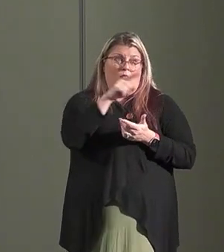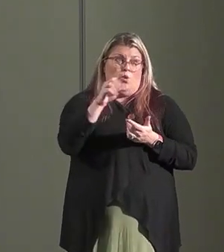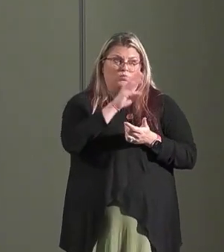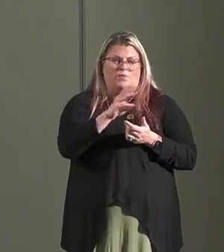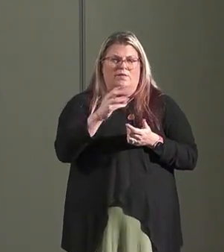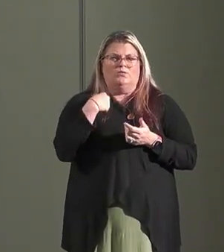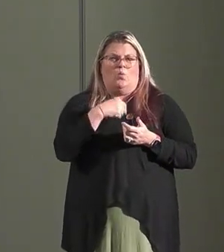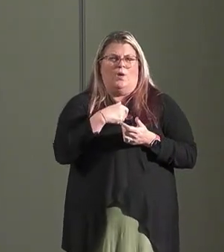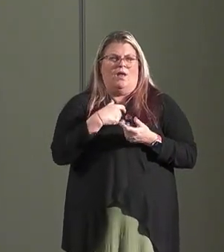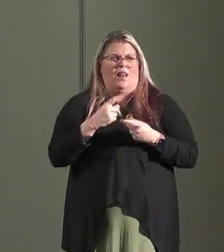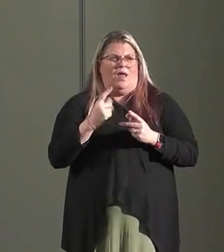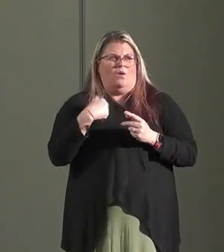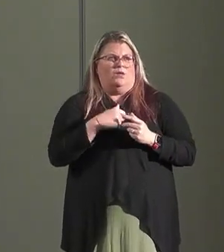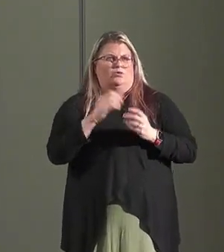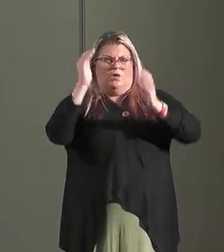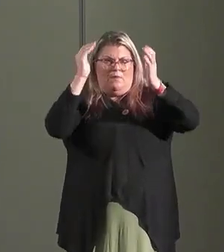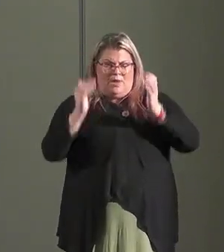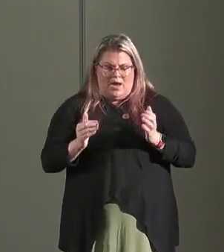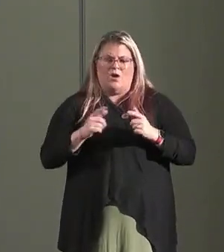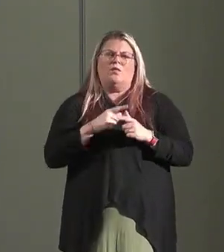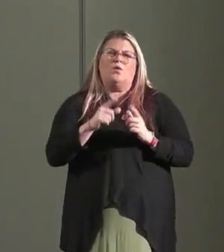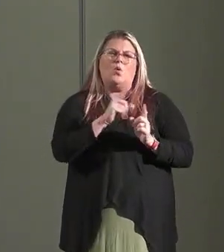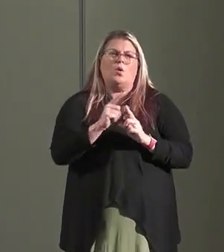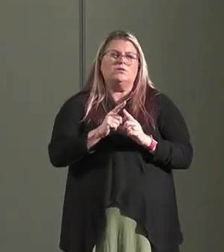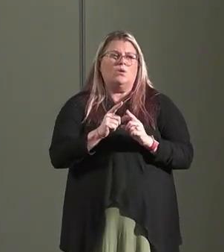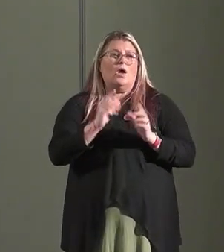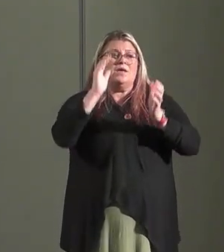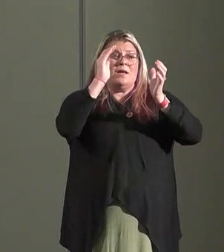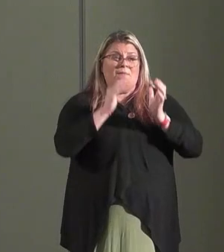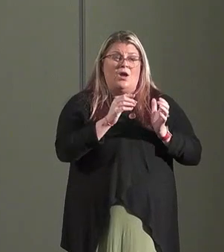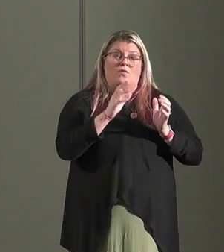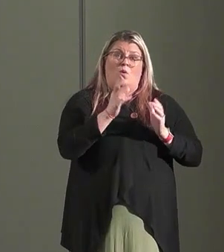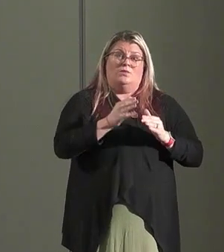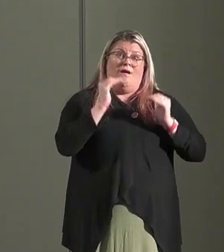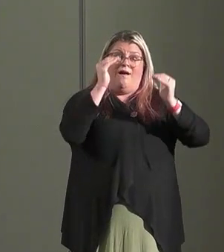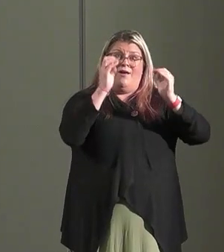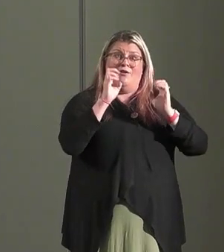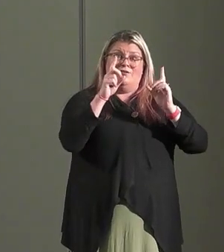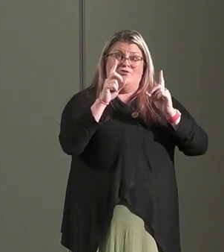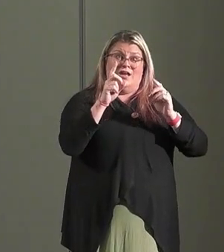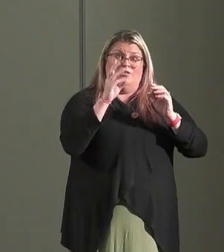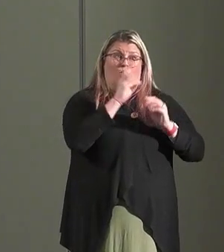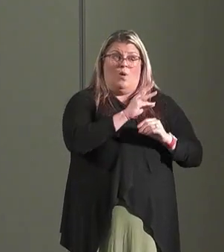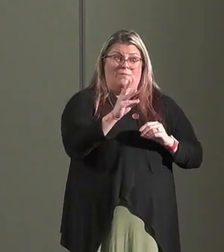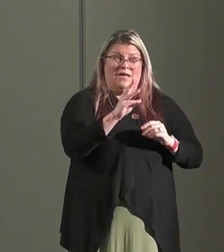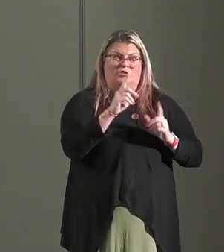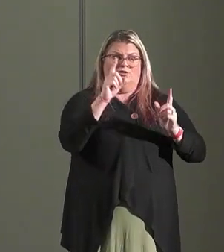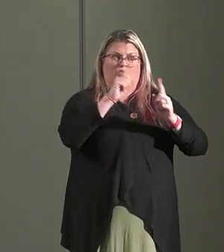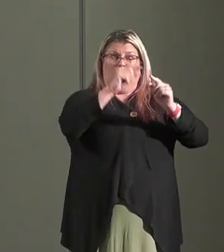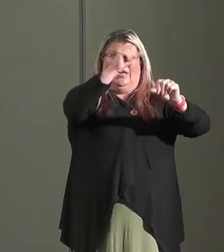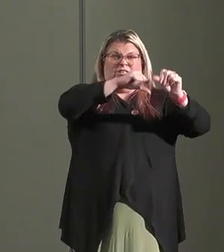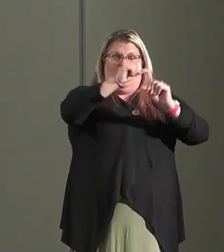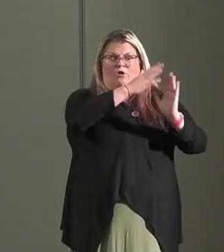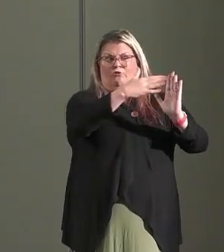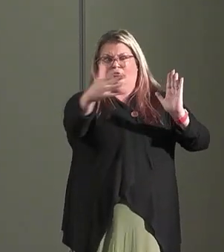the sites and between the higher education sites to web pages generally. We aligned the data to the